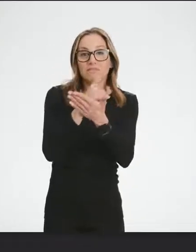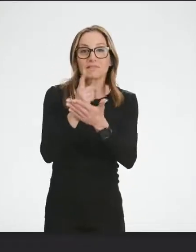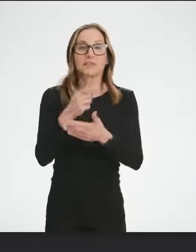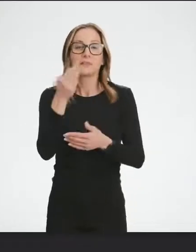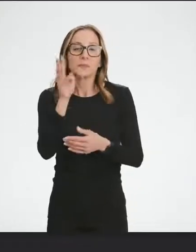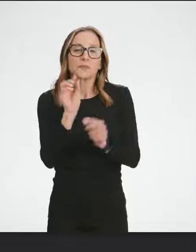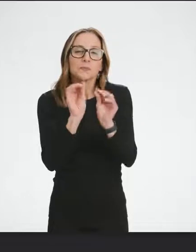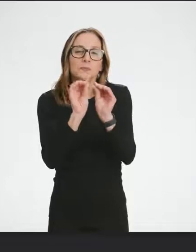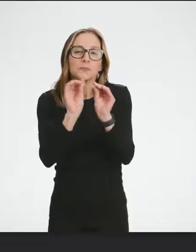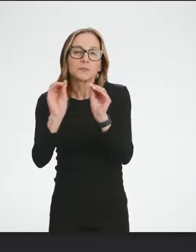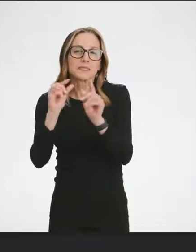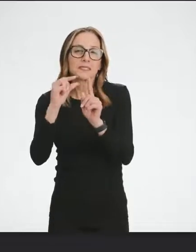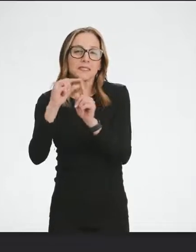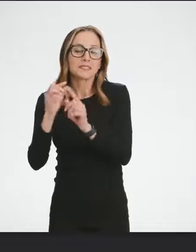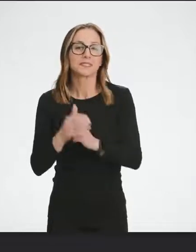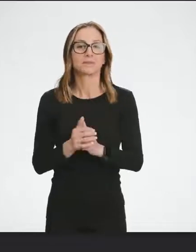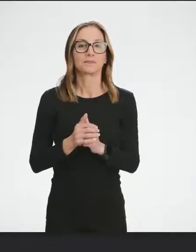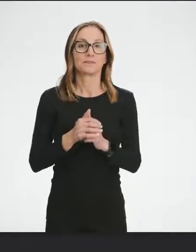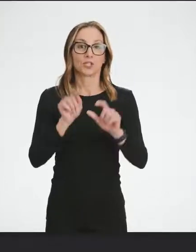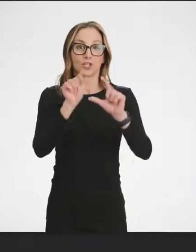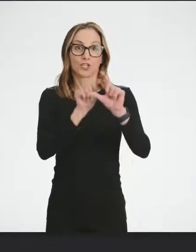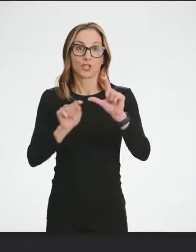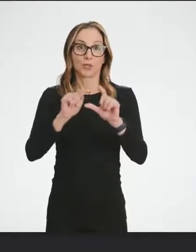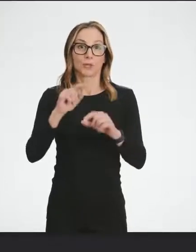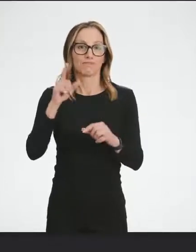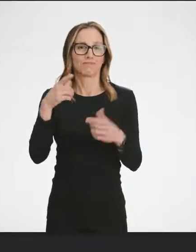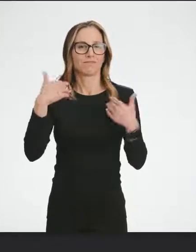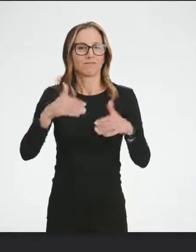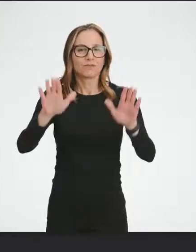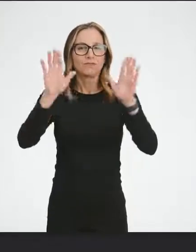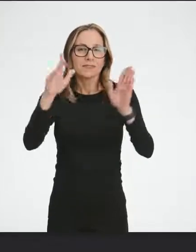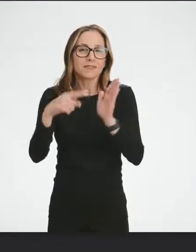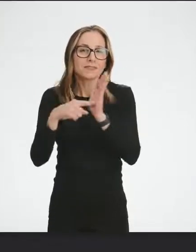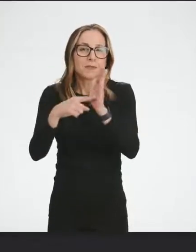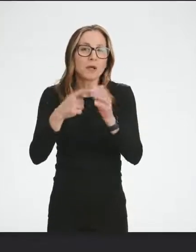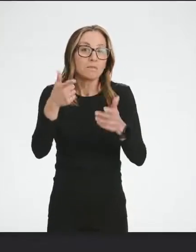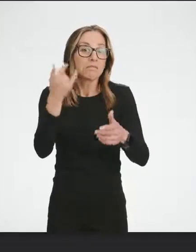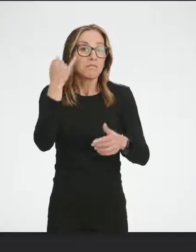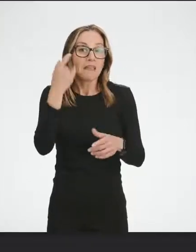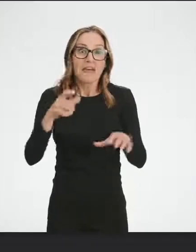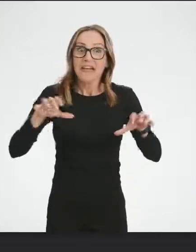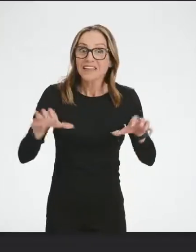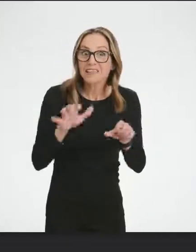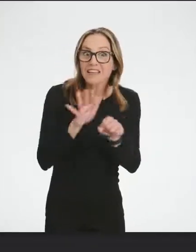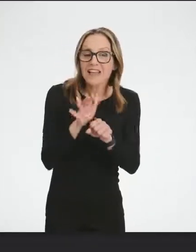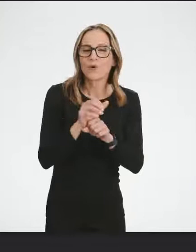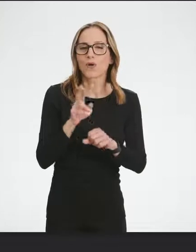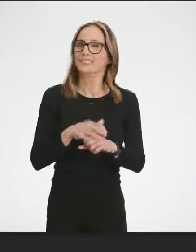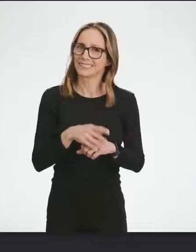Circular widgets are great for displaying whether you've been active enough today or if you need to go out for a run.